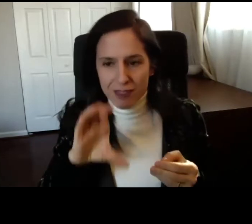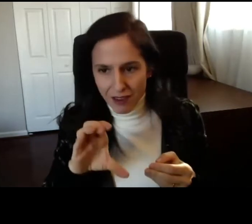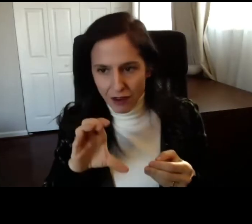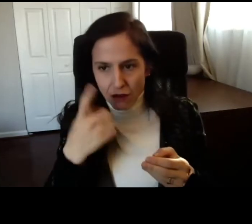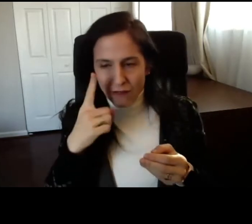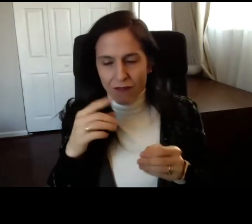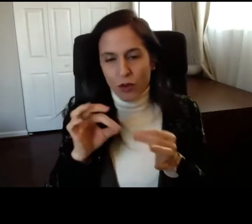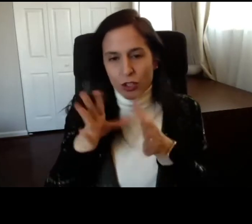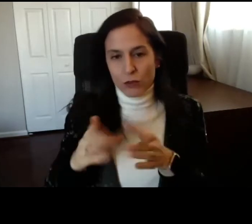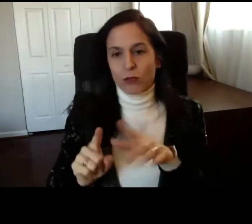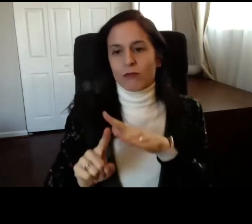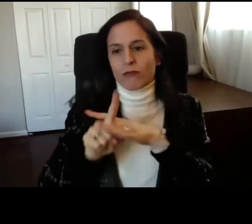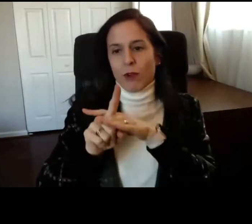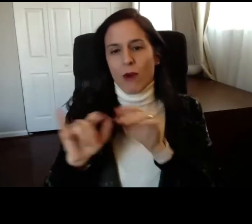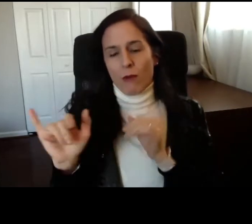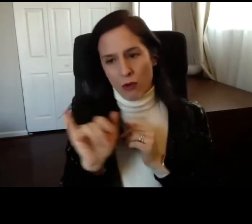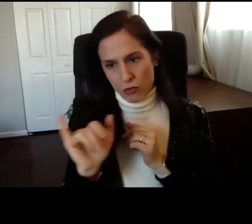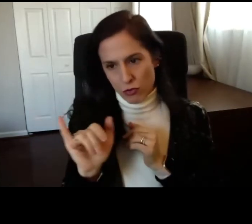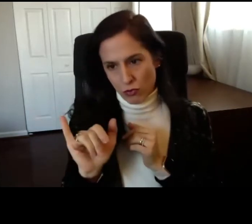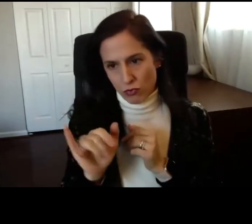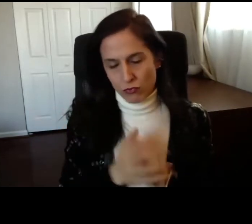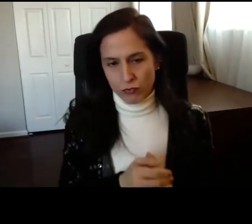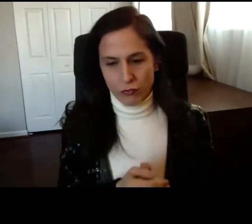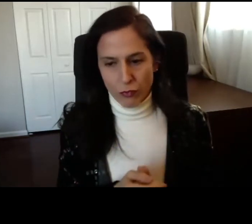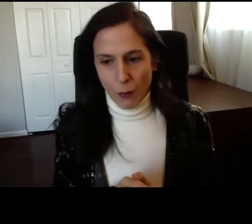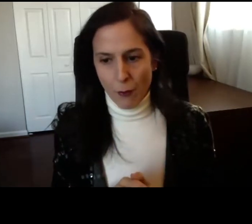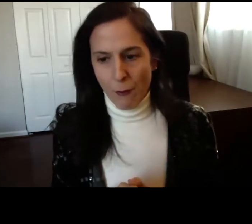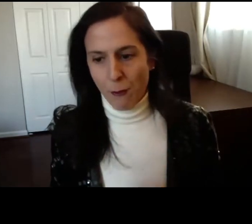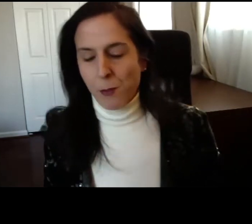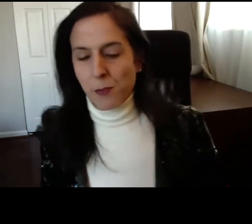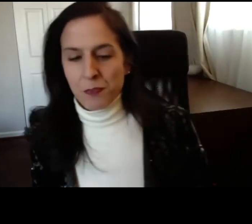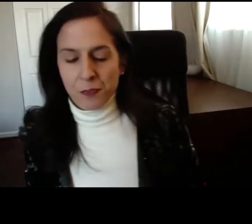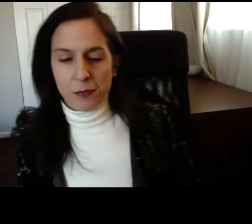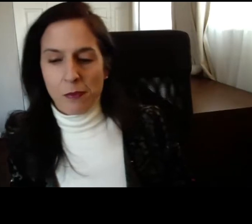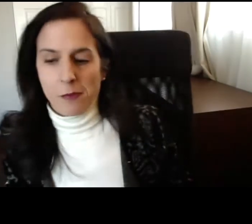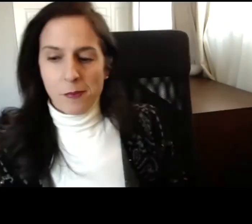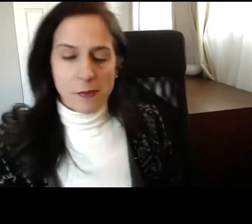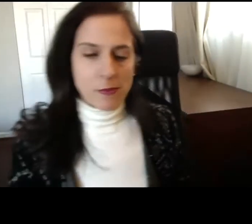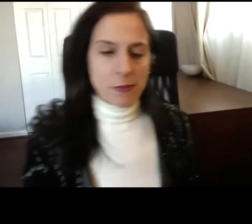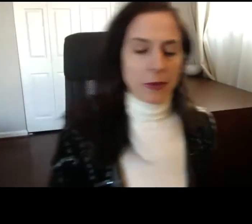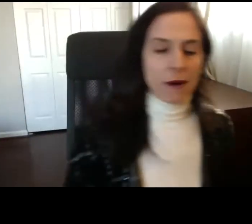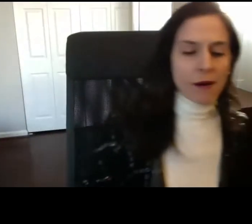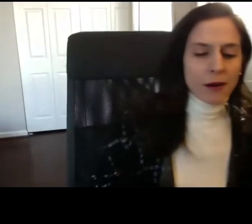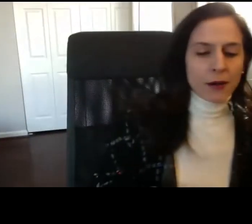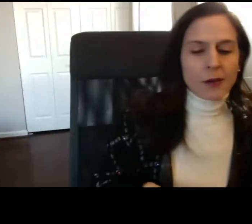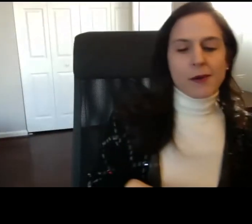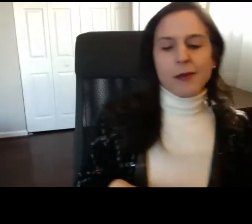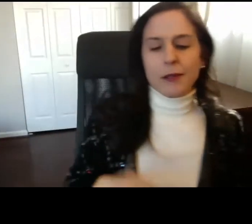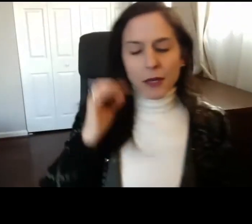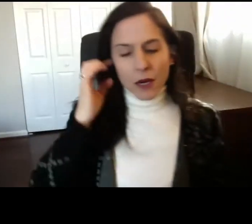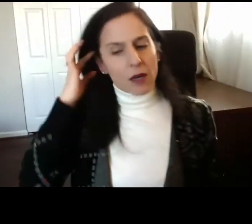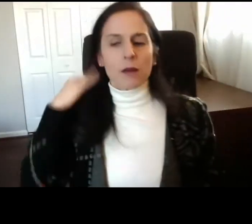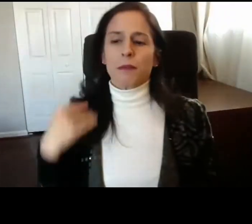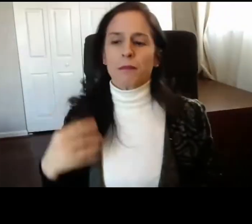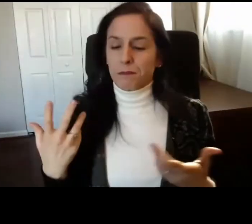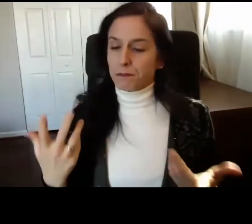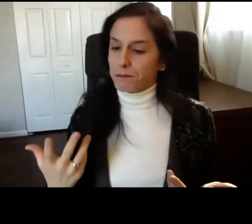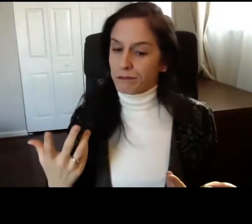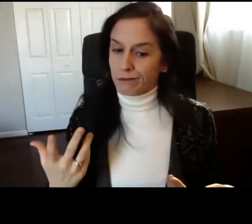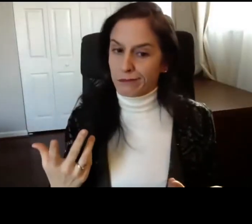if you are coming on screen and you want to use spoken english let us know just to make sure we have the interpreter on screen